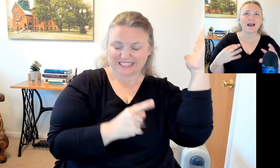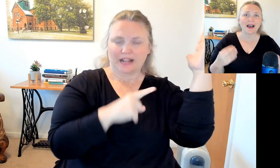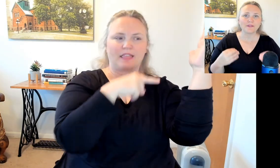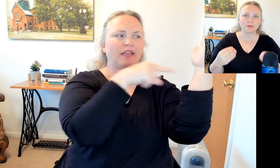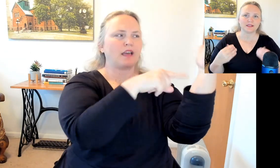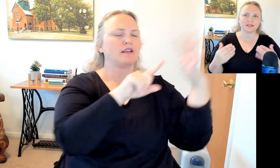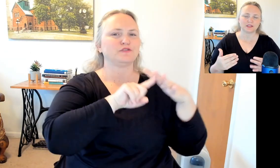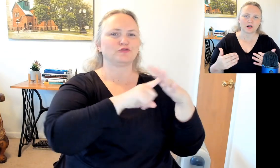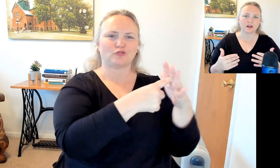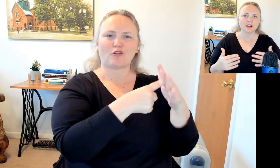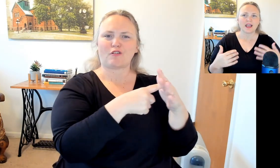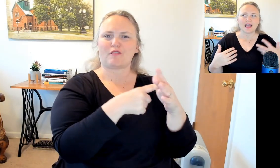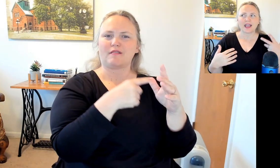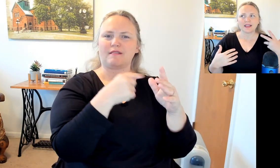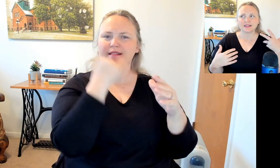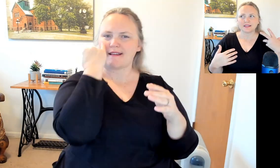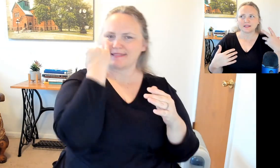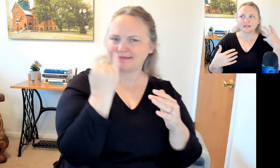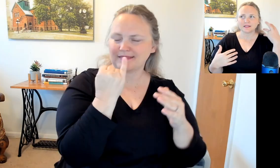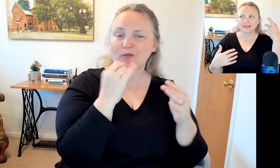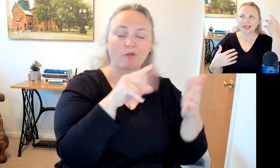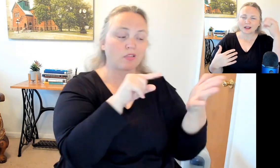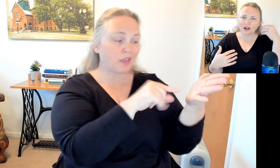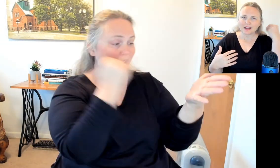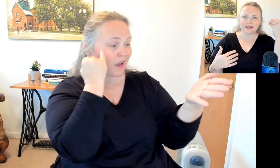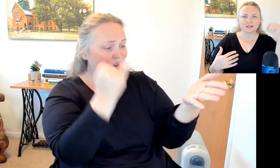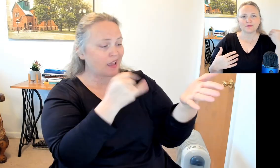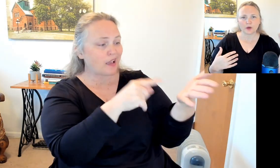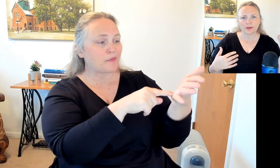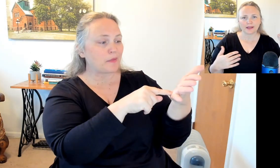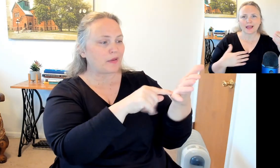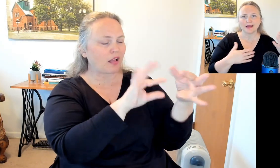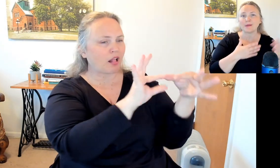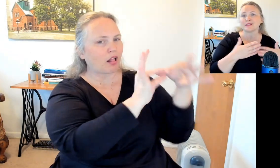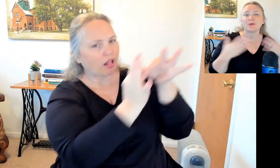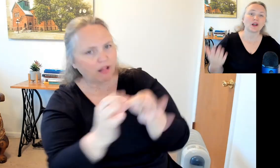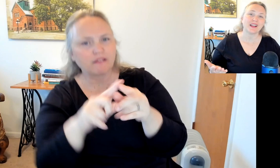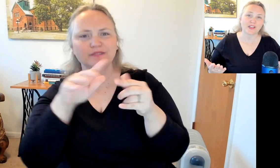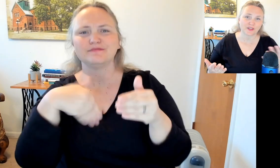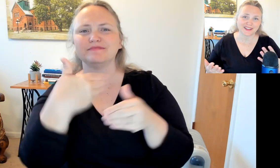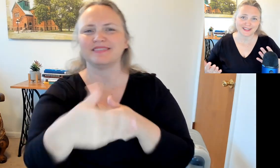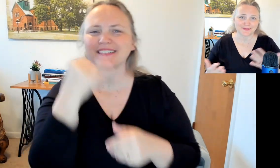have a place to start and Get your ideas flowing and it might spark another idea.